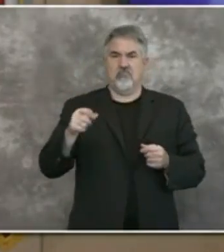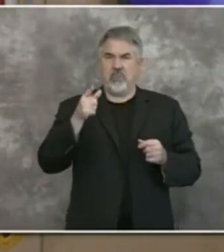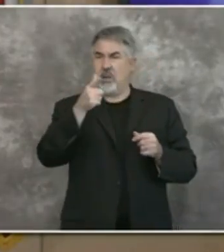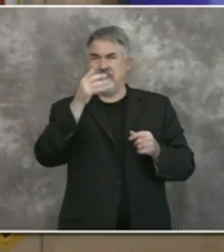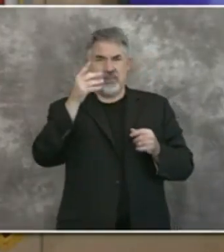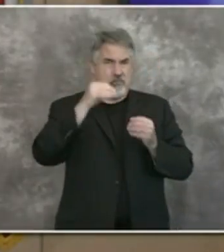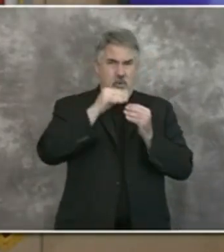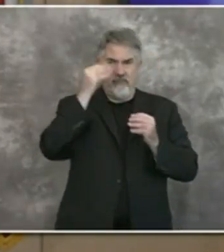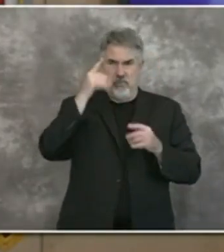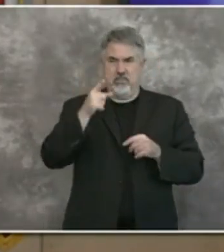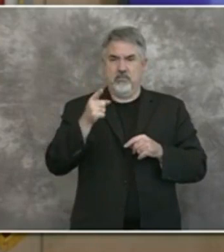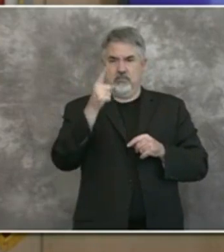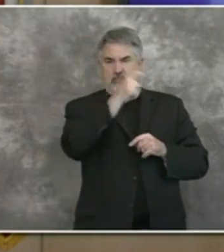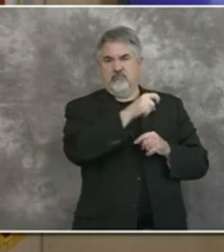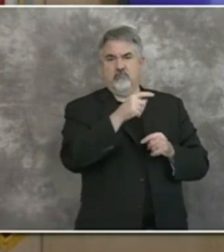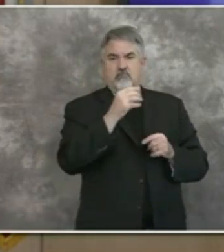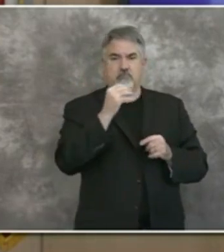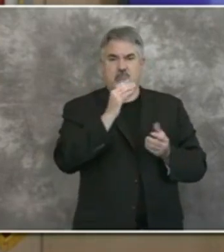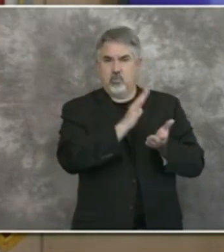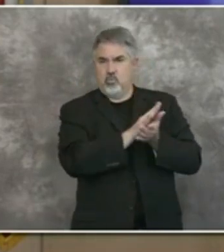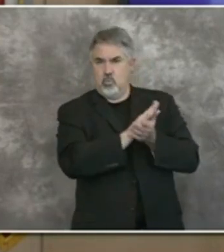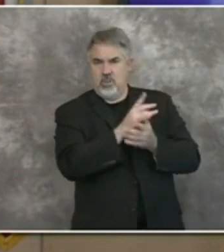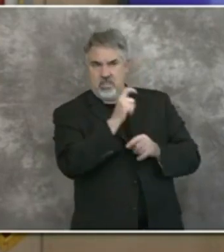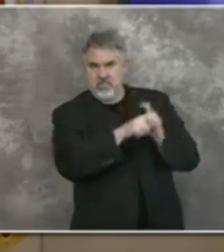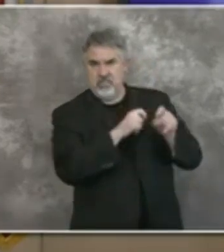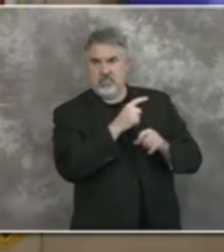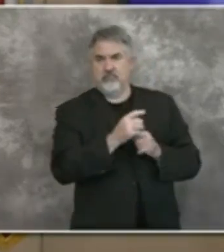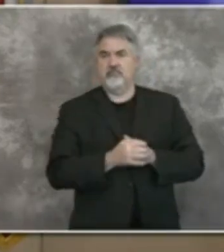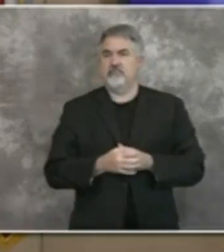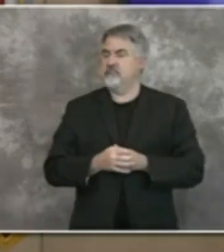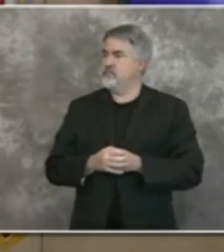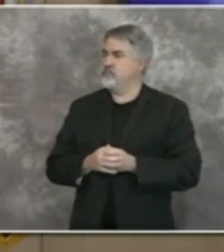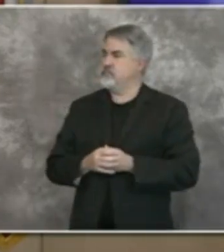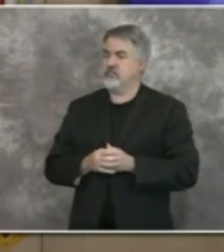THOSE. INDIVIDUAL THINGS THEY WOULD LIKE TO DO AND SHE IS ISSUED THAT GUIDANCE AND WE WANTED TO TAKE A MOMENT AND